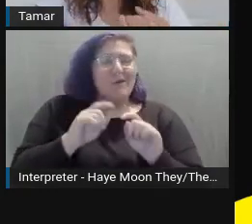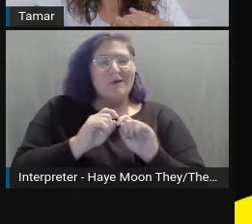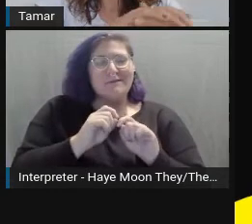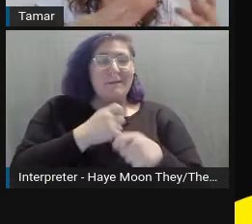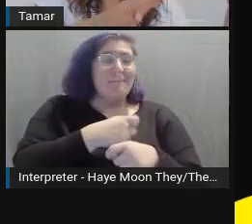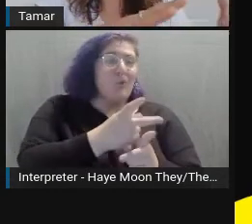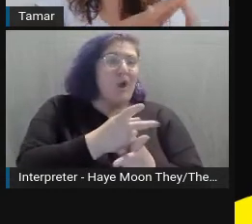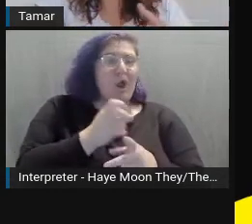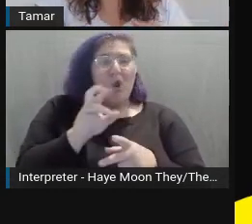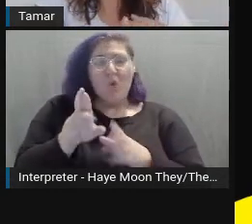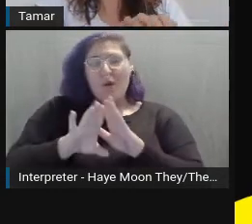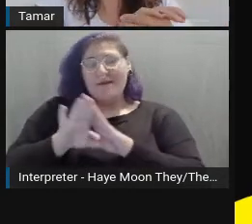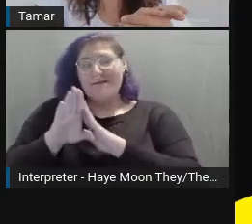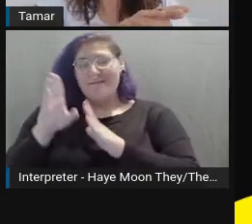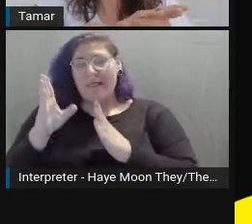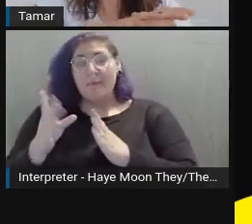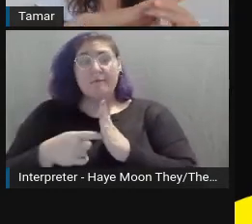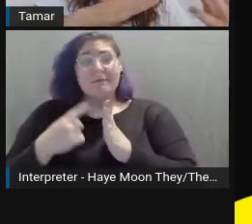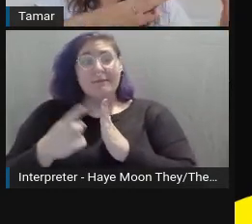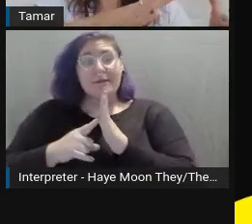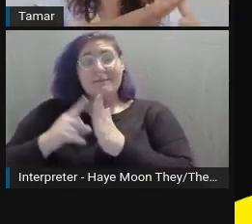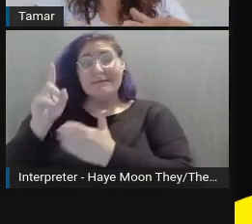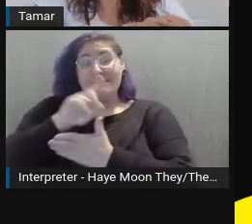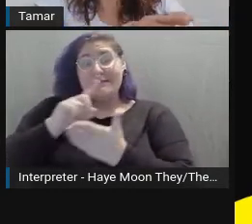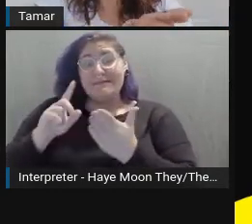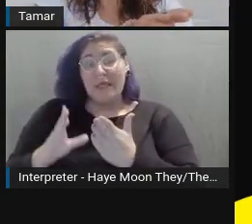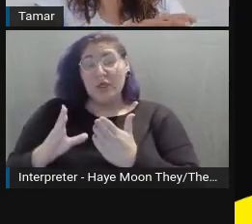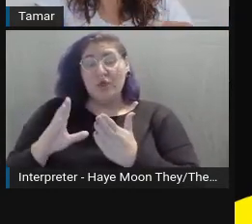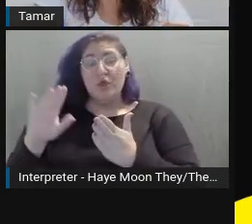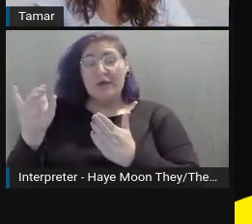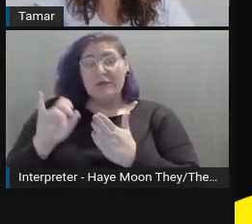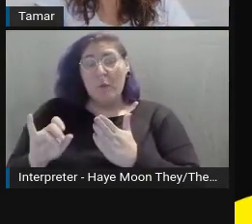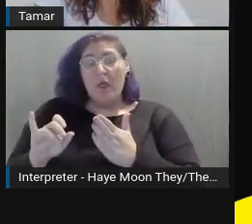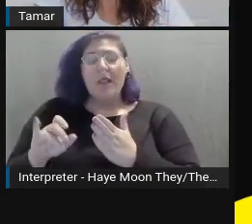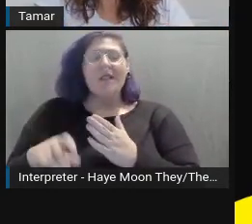sometimes designers as well and the QA, quality assurance.